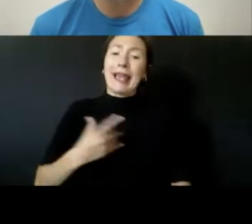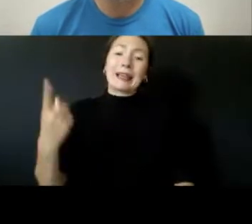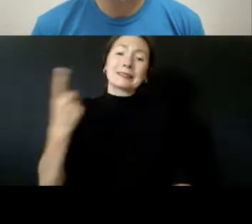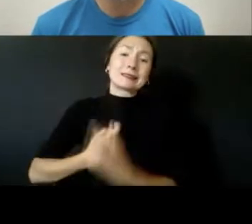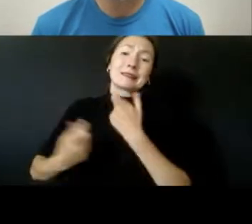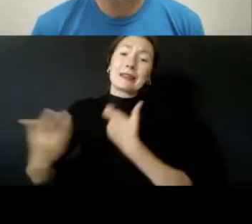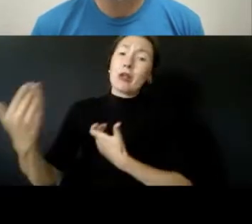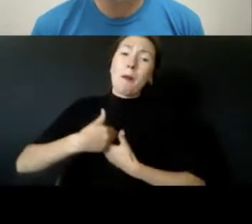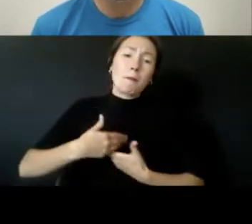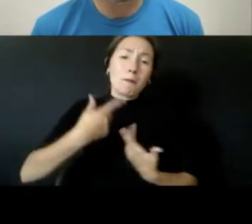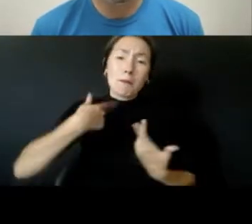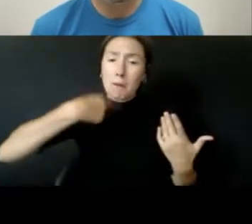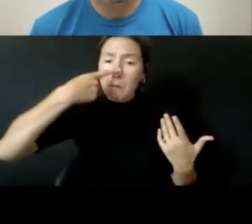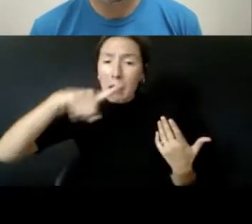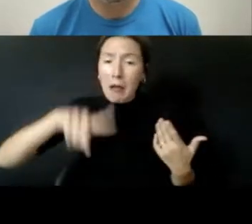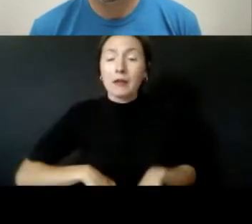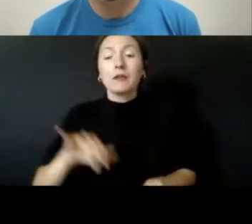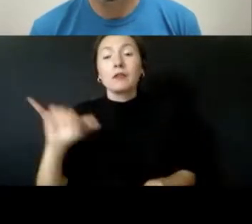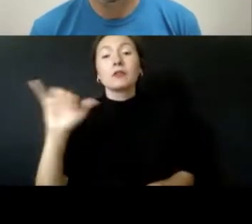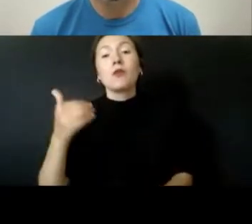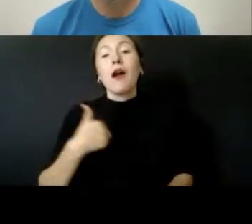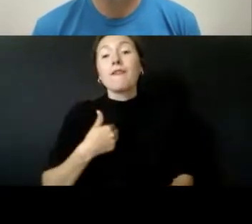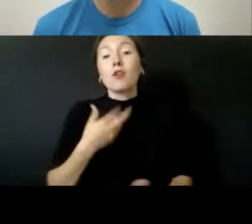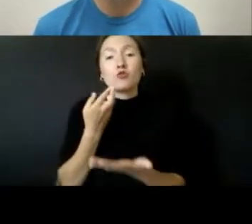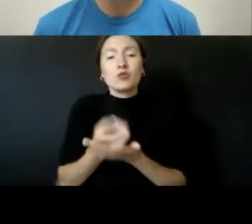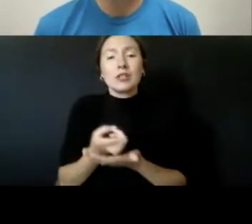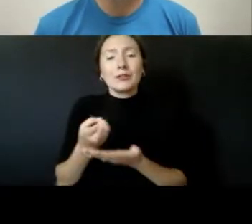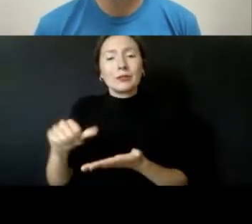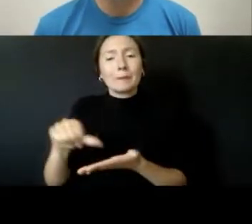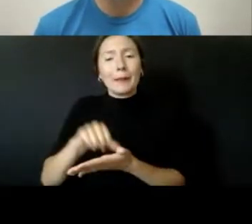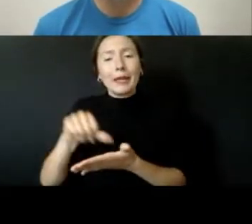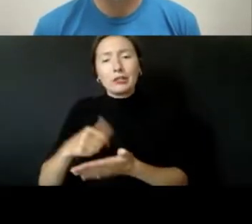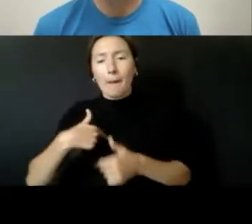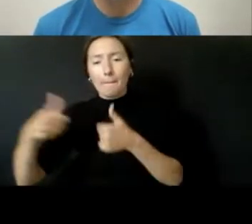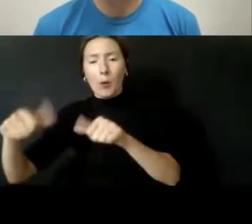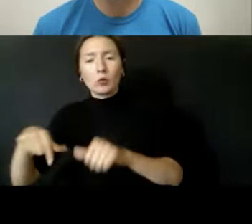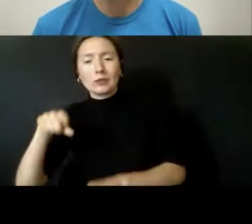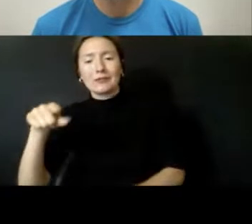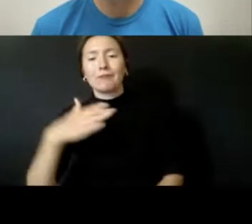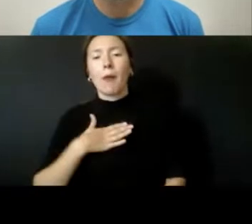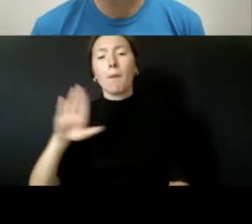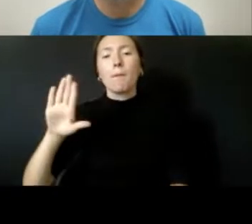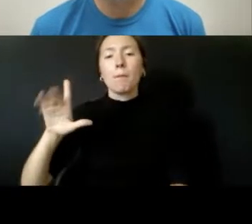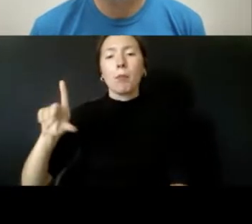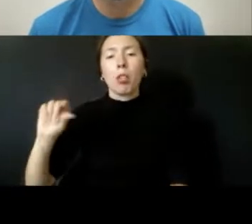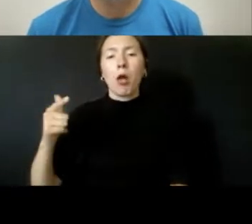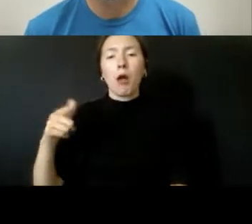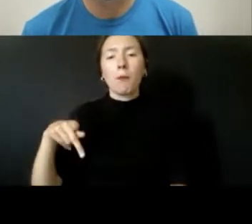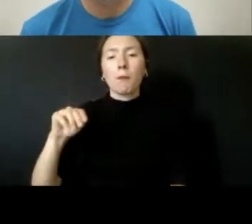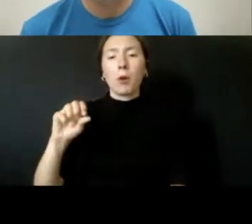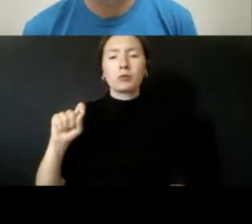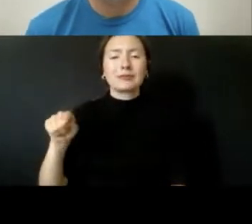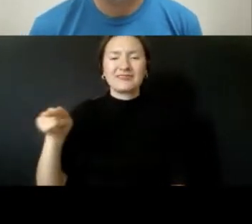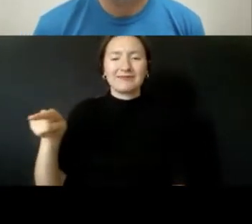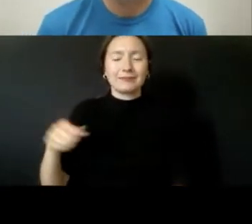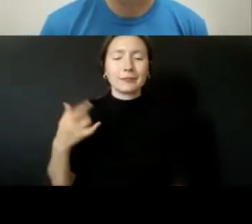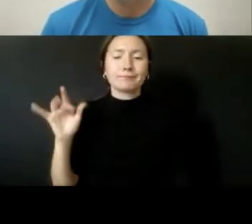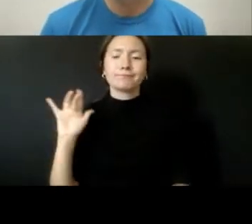just posted to the learning ninjas website it's just a blog post that i'll link to at the end of this so you don't have to worry about trying to take screenshots of slides or anything like that